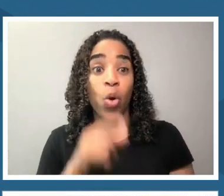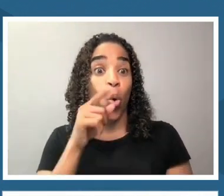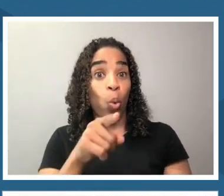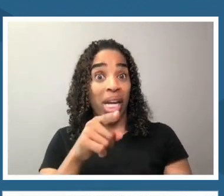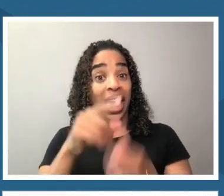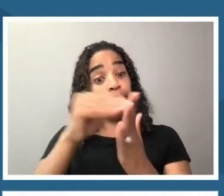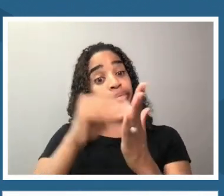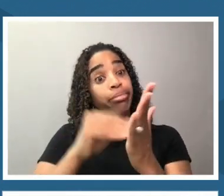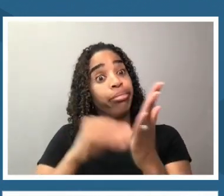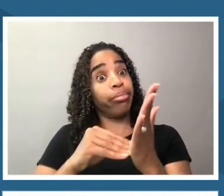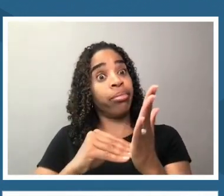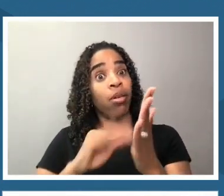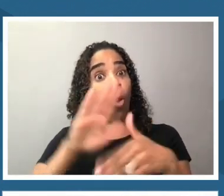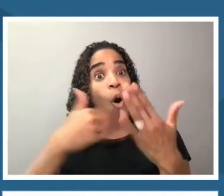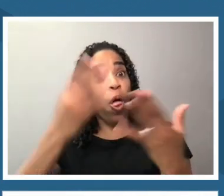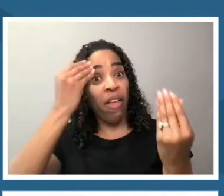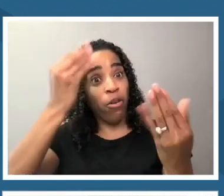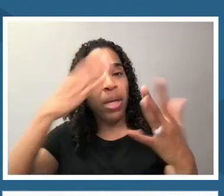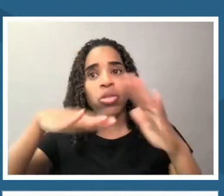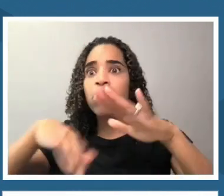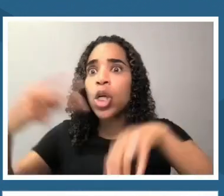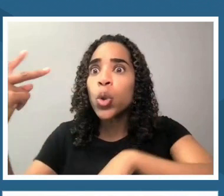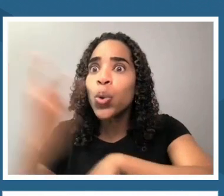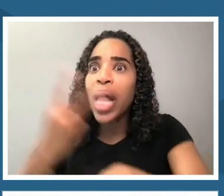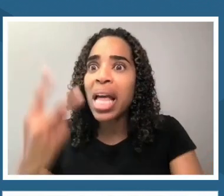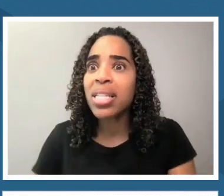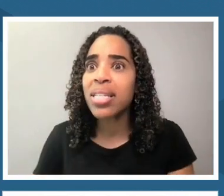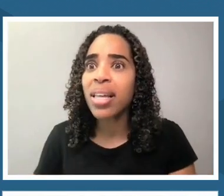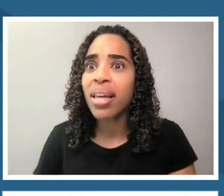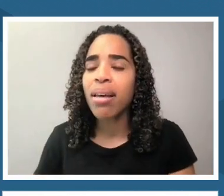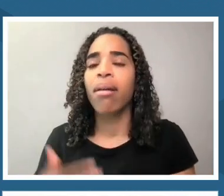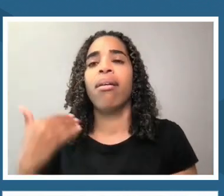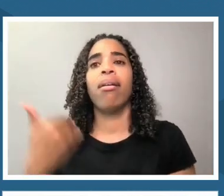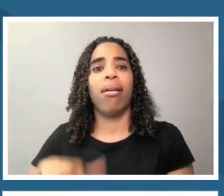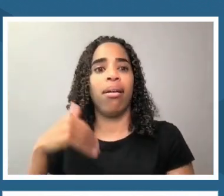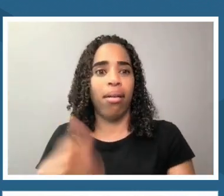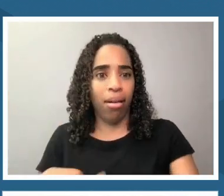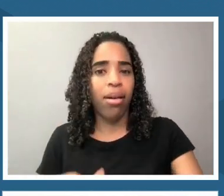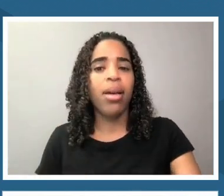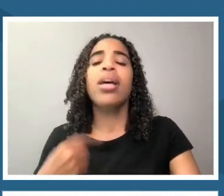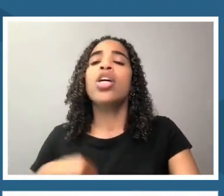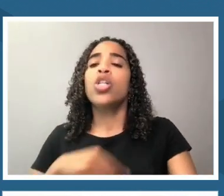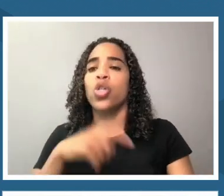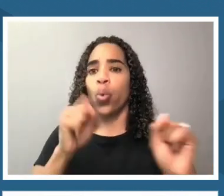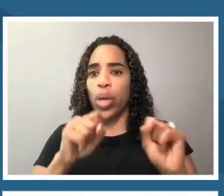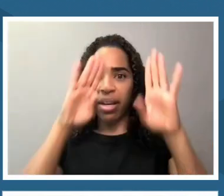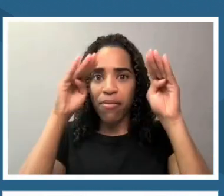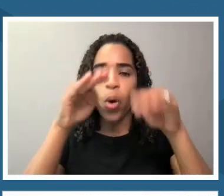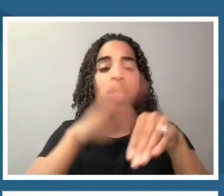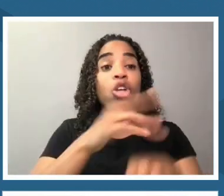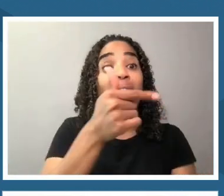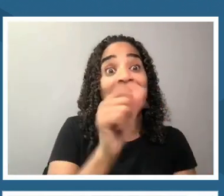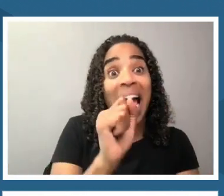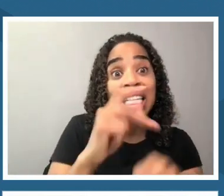um so this is where we are right now like we can do gas giant planets